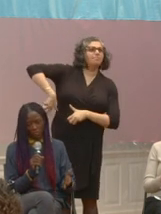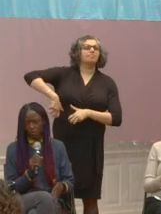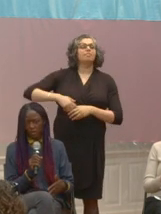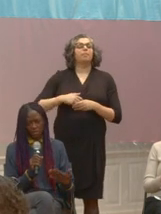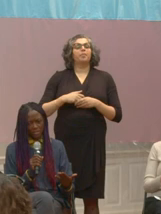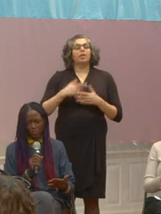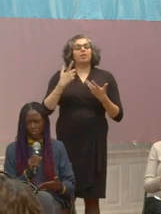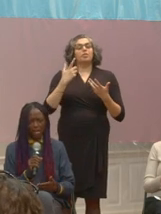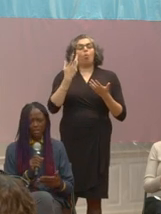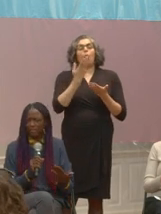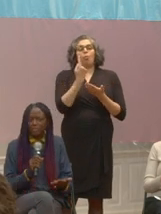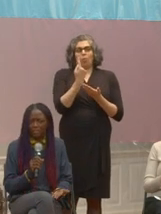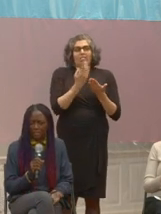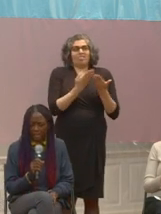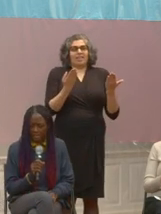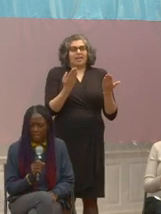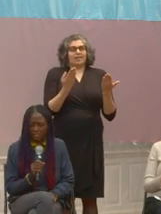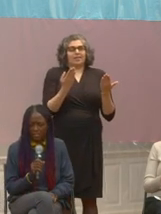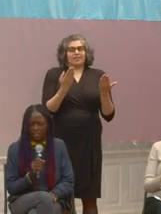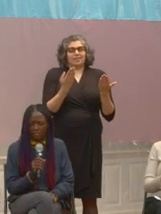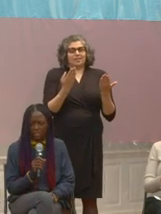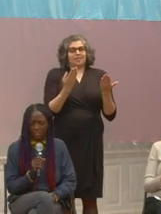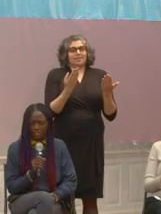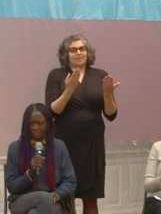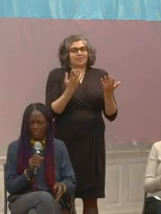just one thing, which I think is the conversation, because I feel